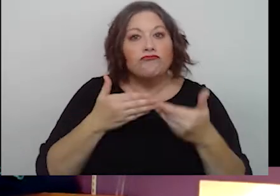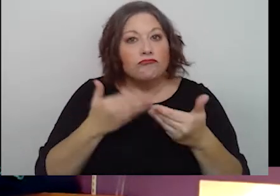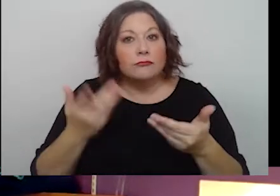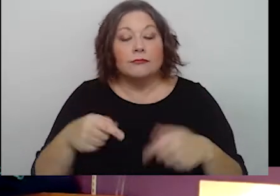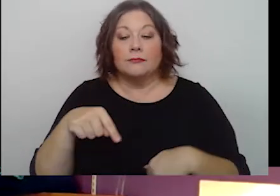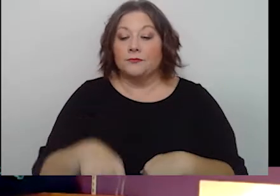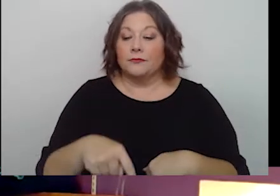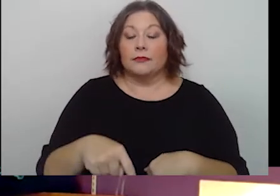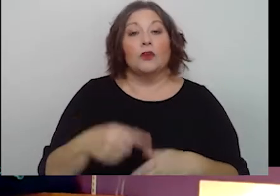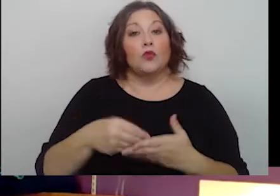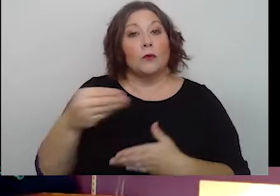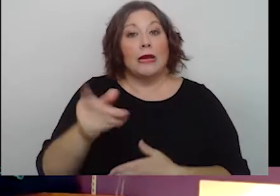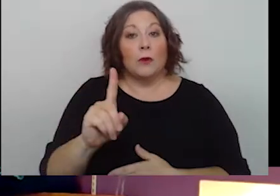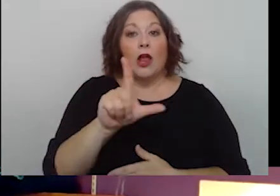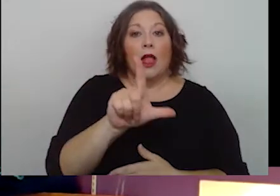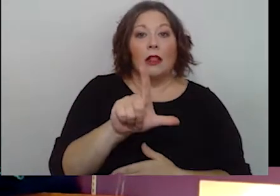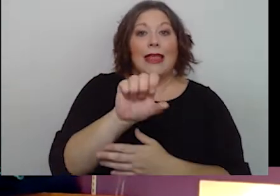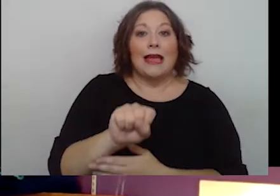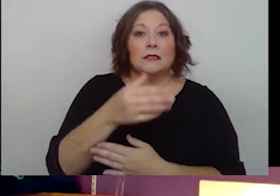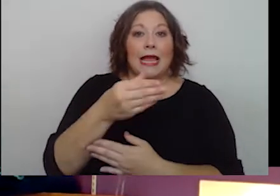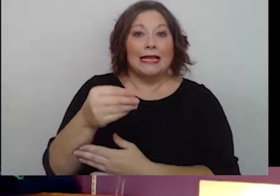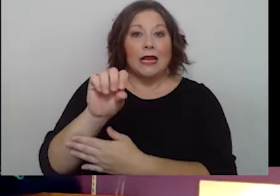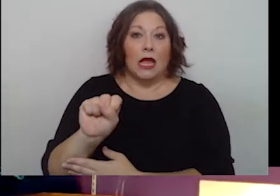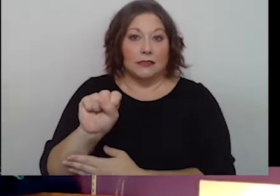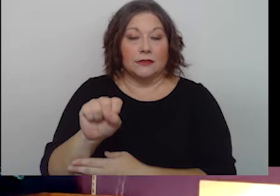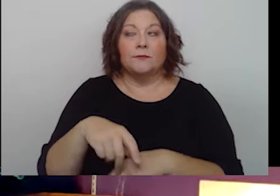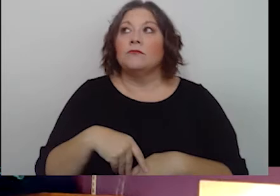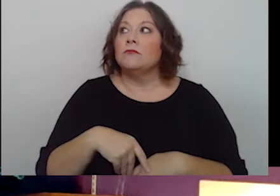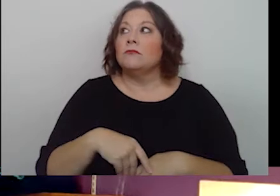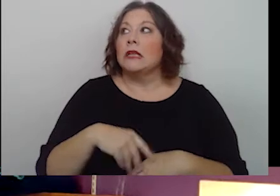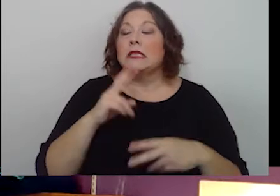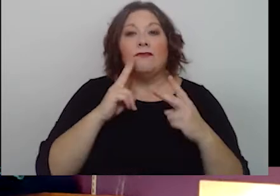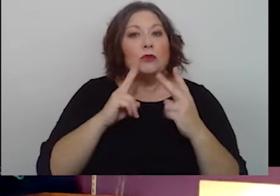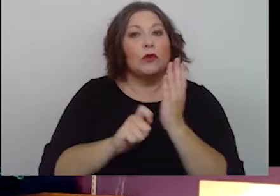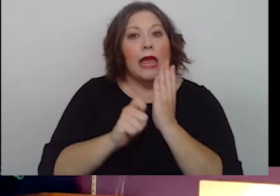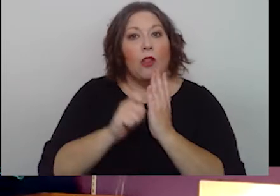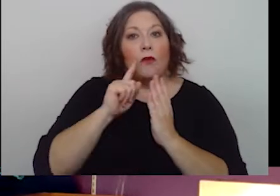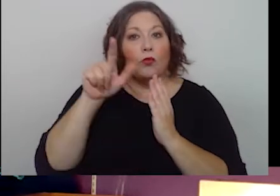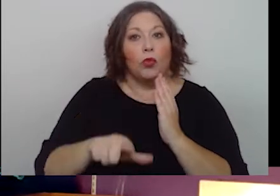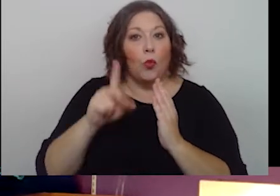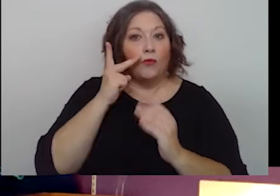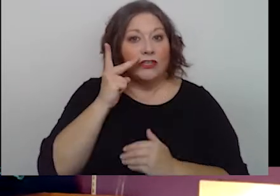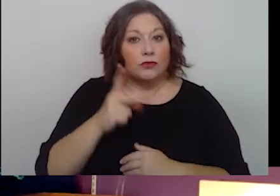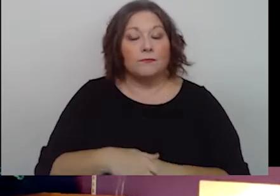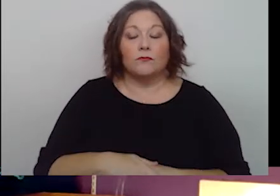You can get this at LS&S -- it's a visual kind of catalog for low vision. And most of